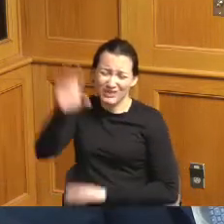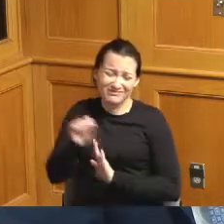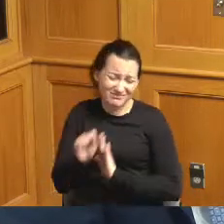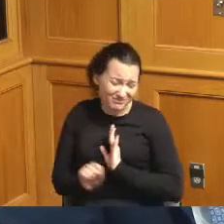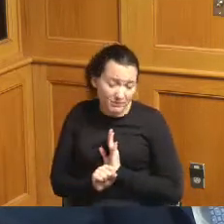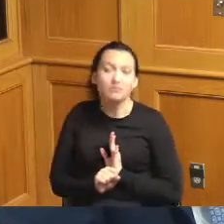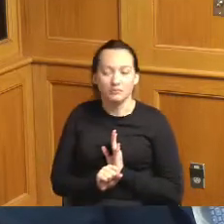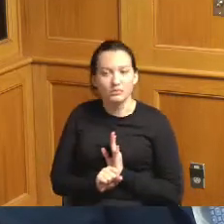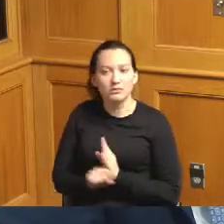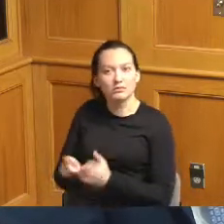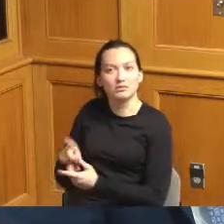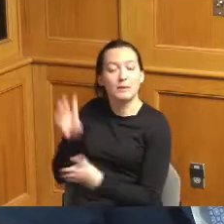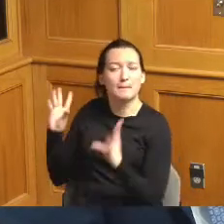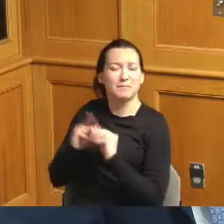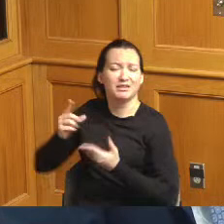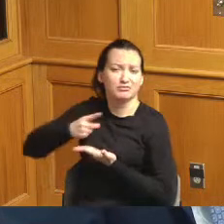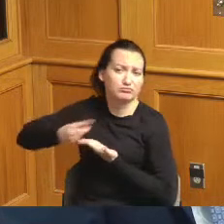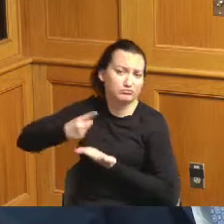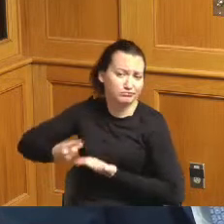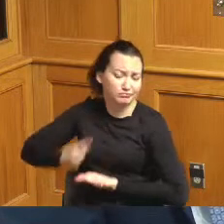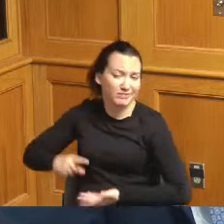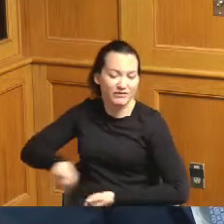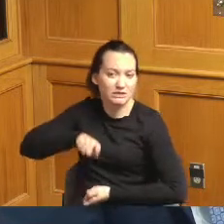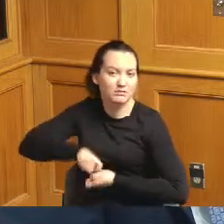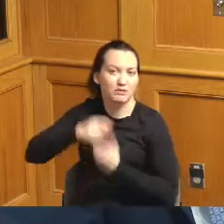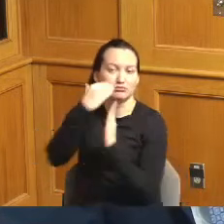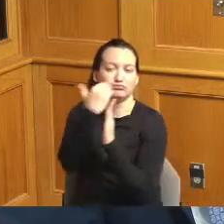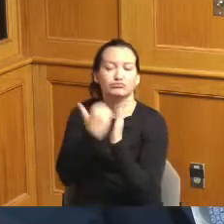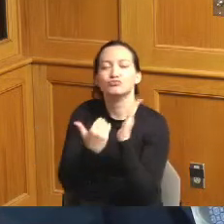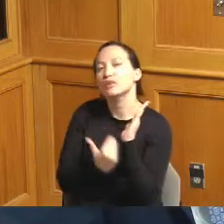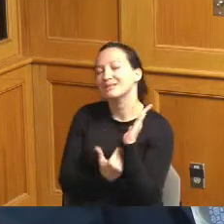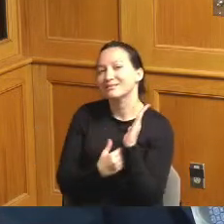but we do meet with them weekly and there's a roster of All Children's Services kids in our